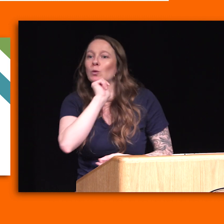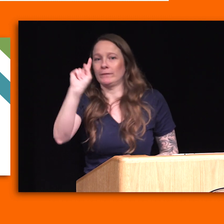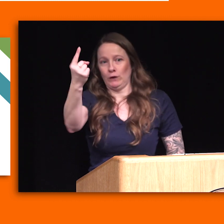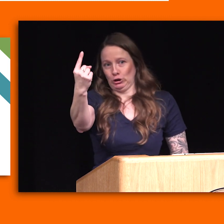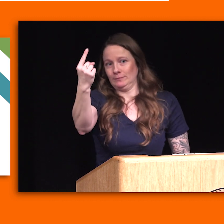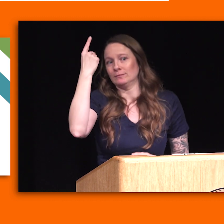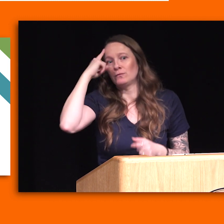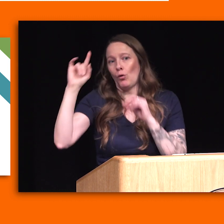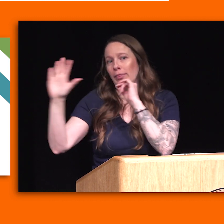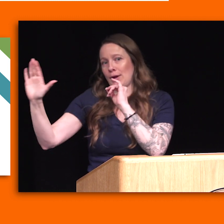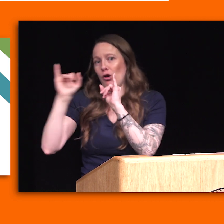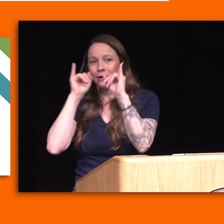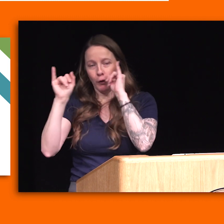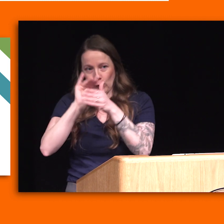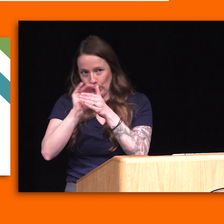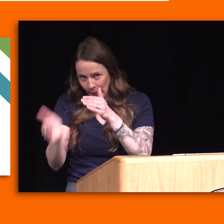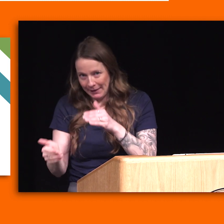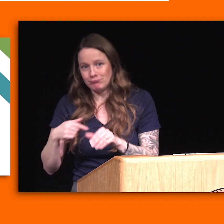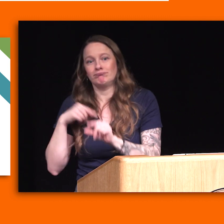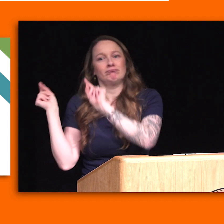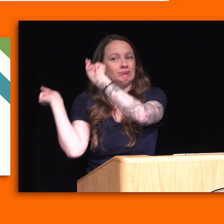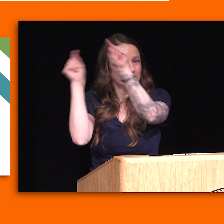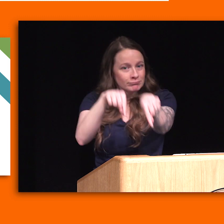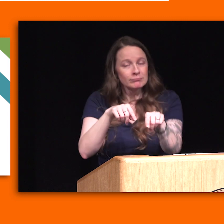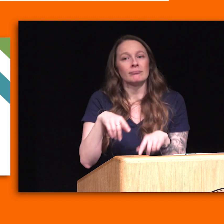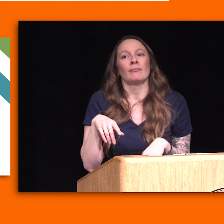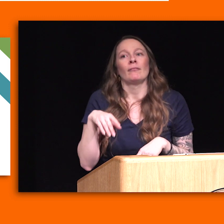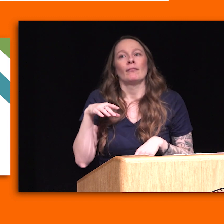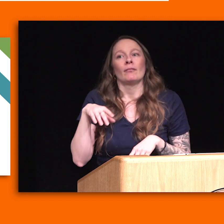So, I went to the University of Arizona first for their interview weekend.